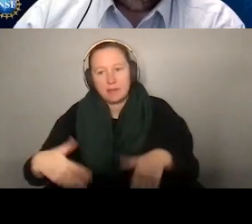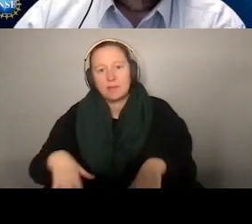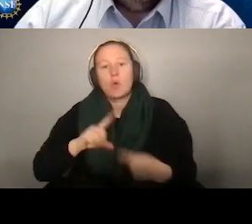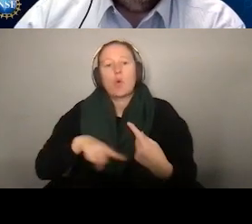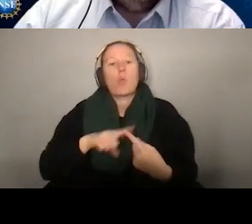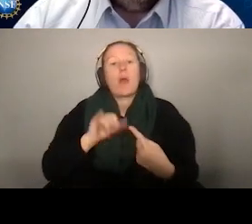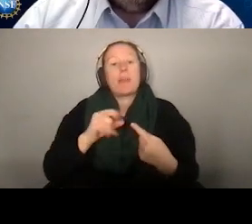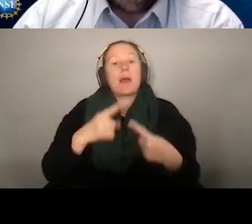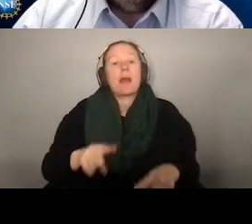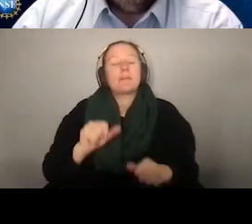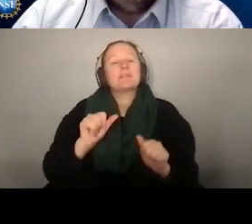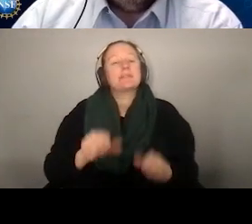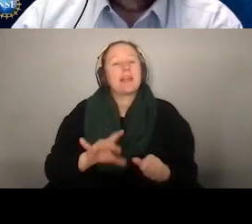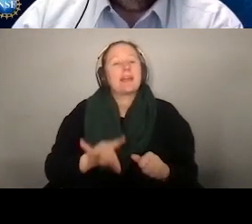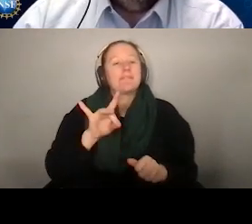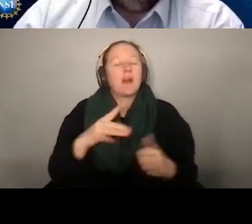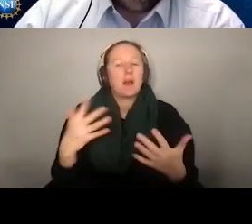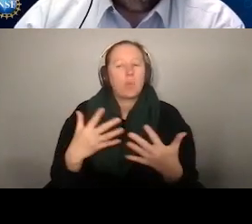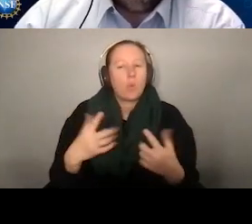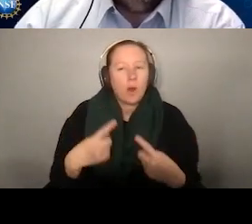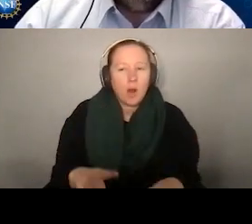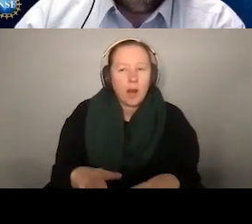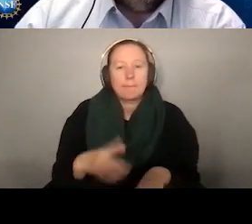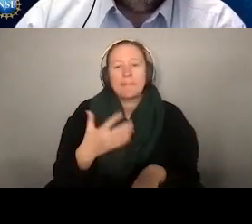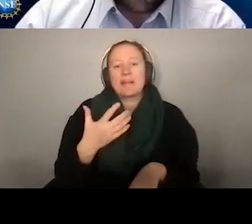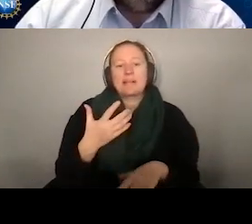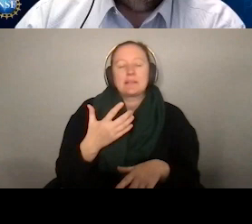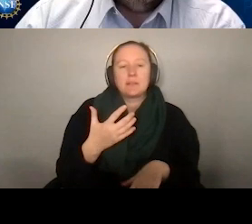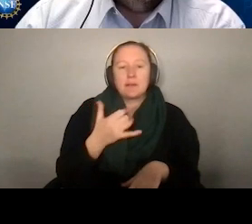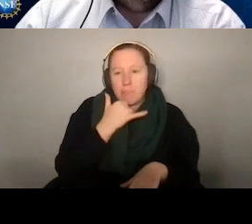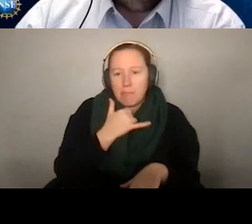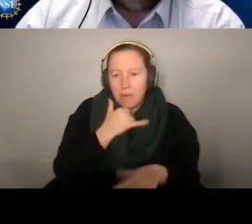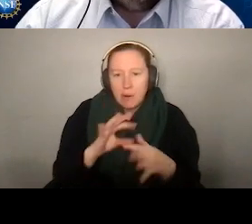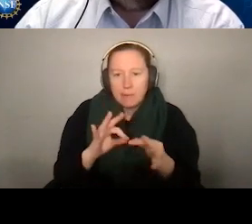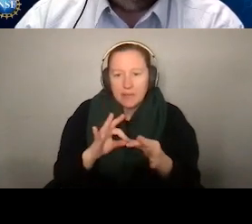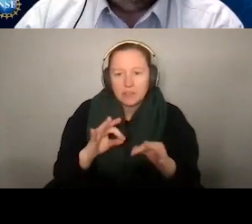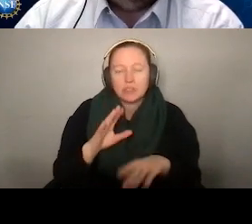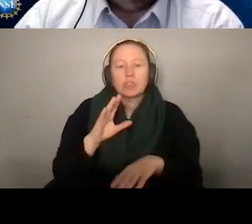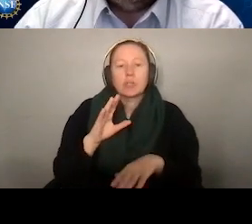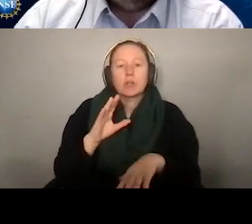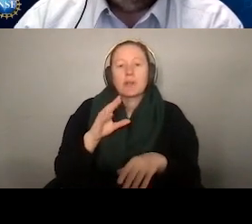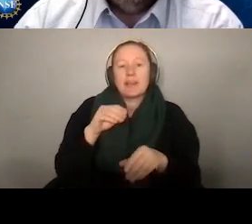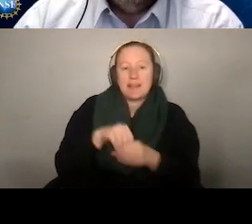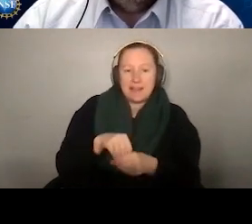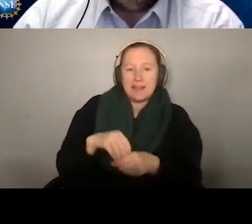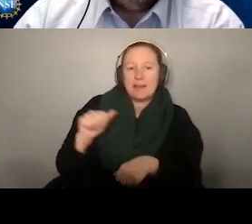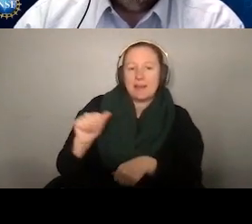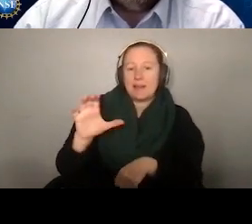found regarding the particular awards that had an issue in an error message contained on the transaction in ACMS or you are